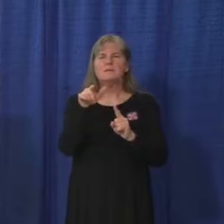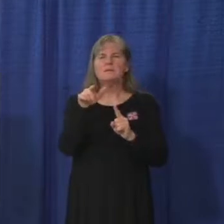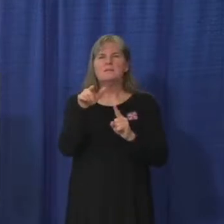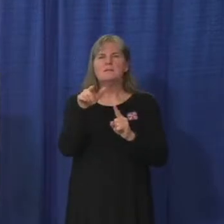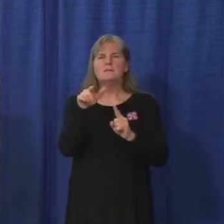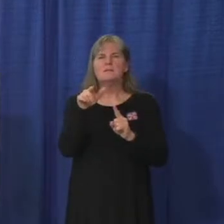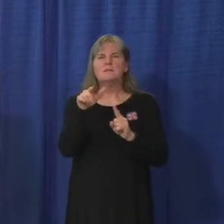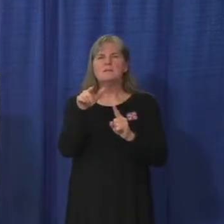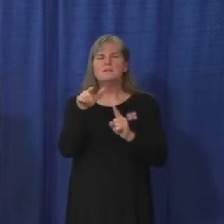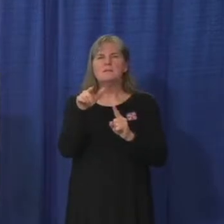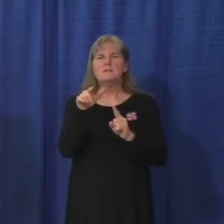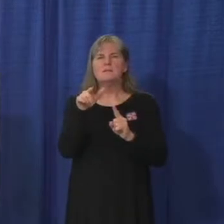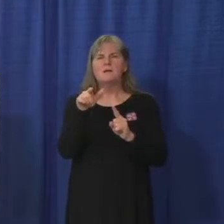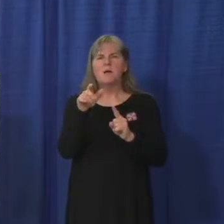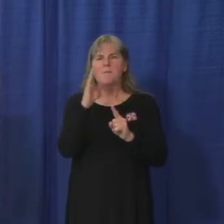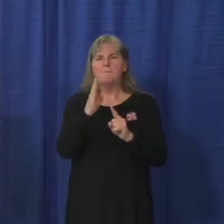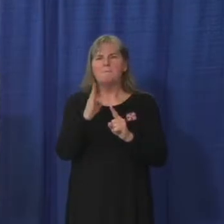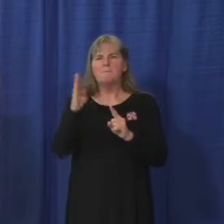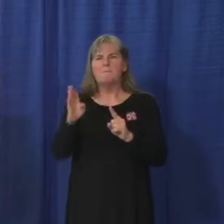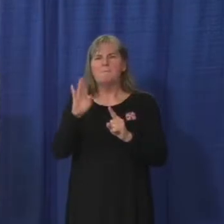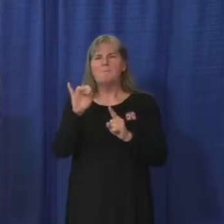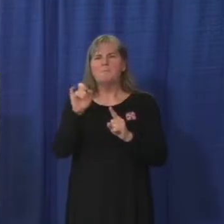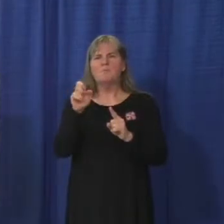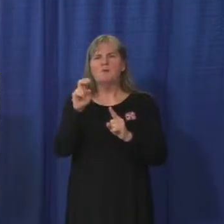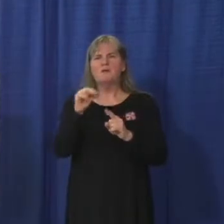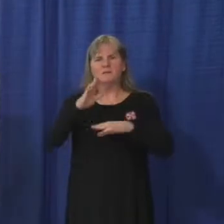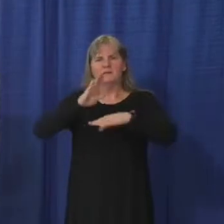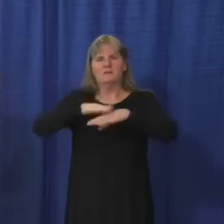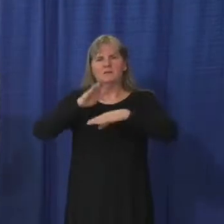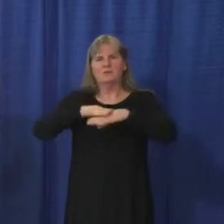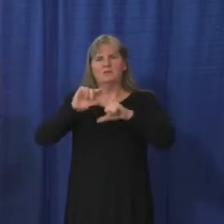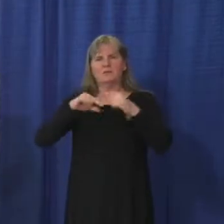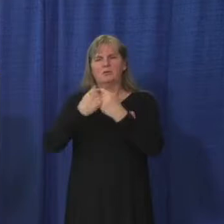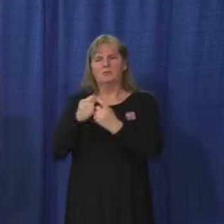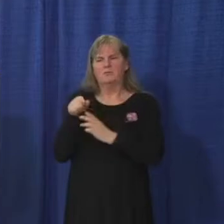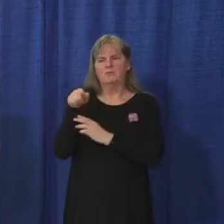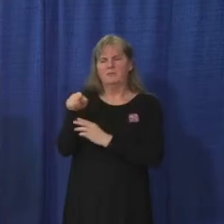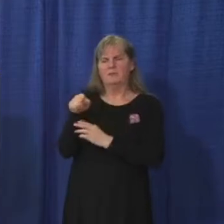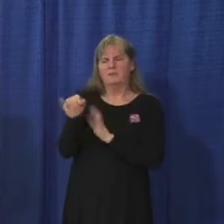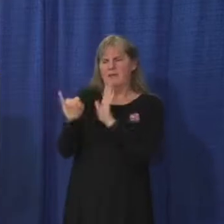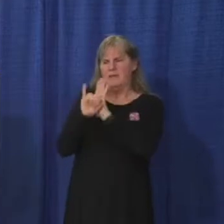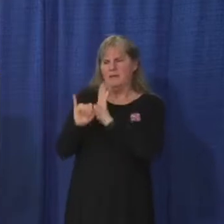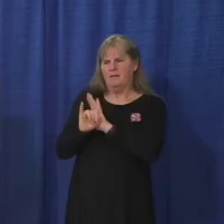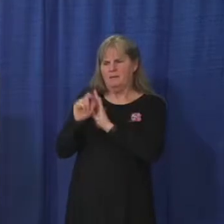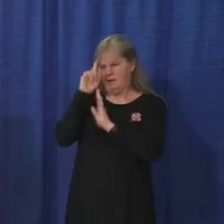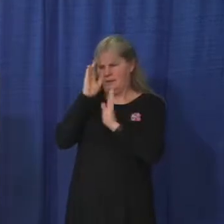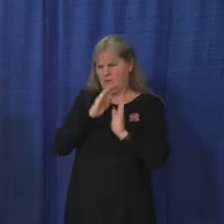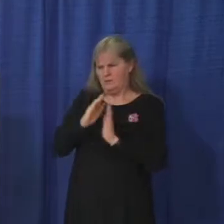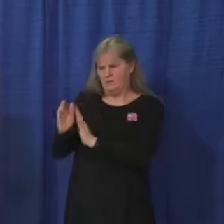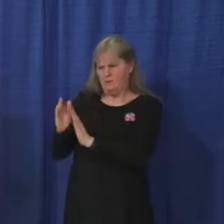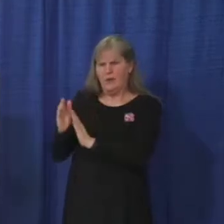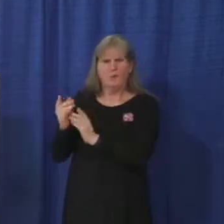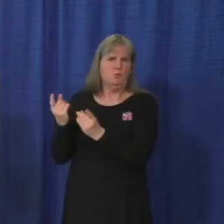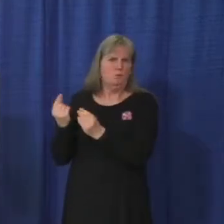Boston who identify strategies for world leaders, this plan was